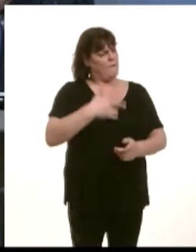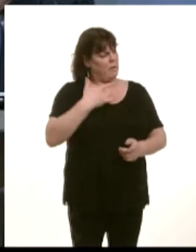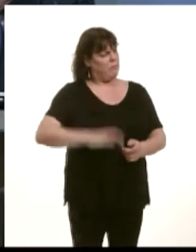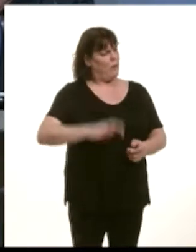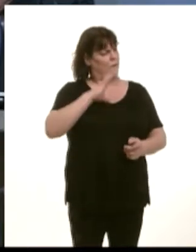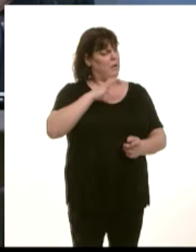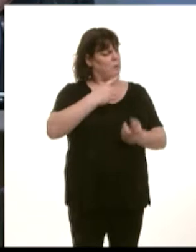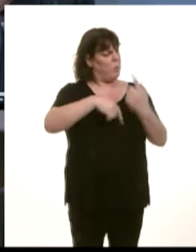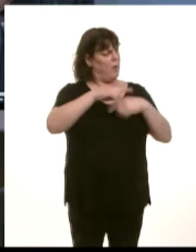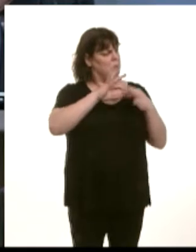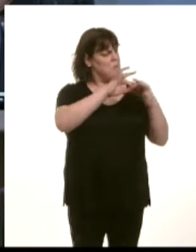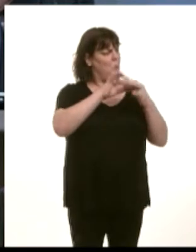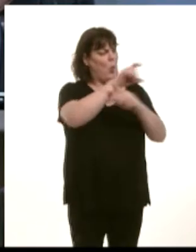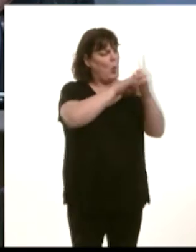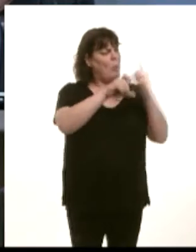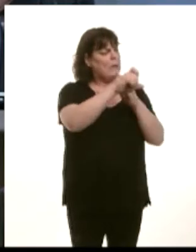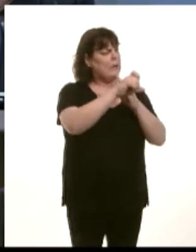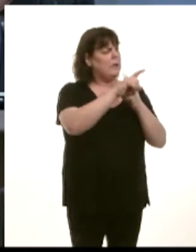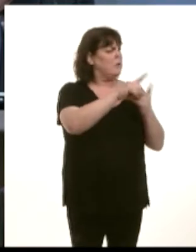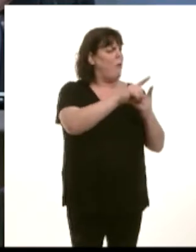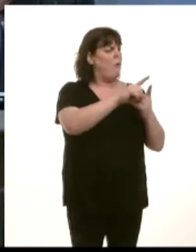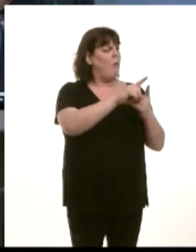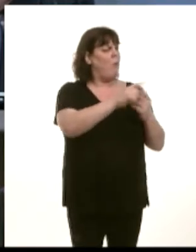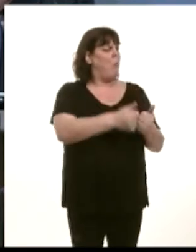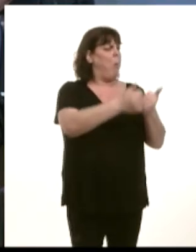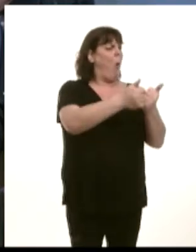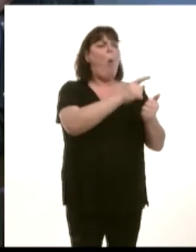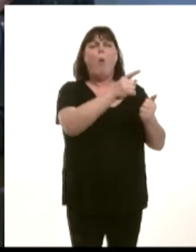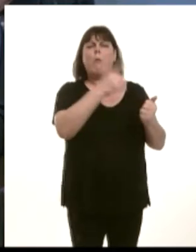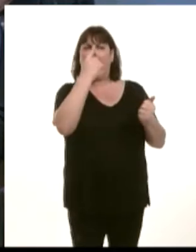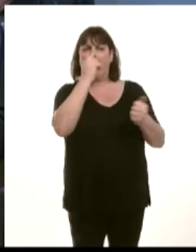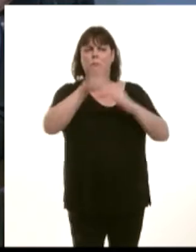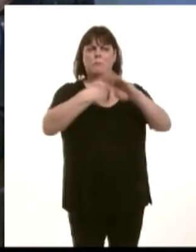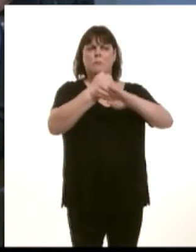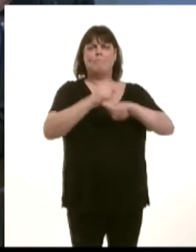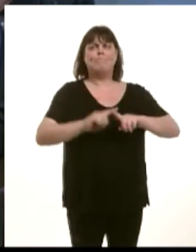or do you believe that we can set up a different way of responding to some of the concerns